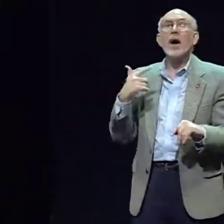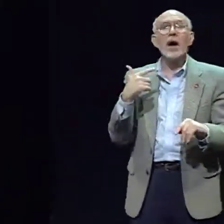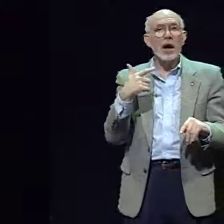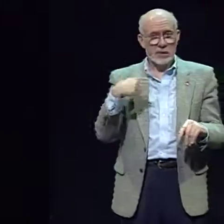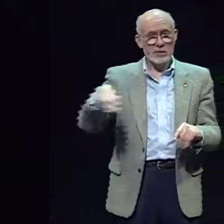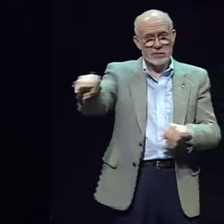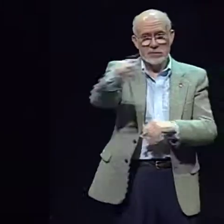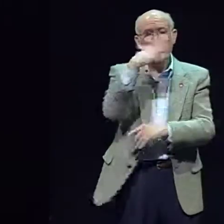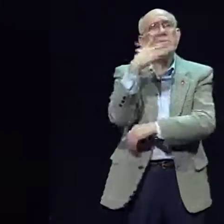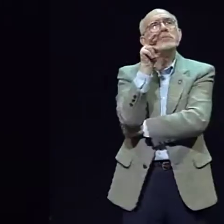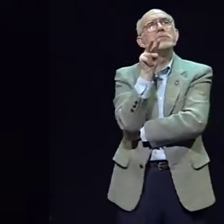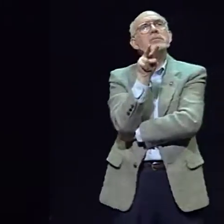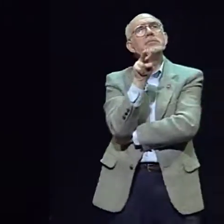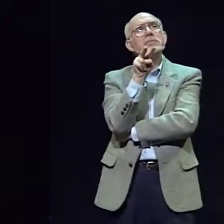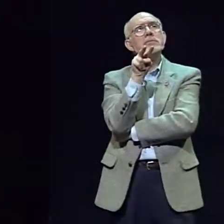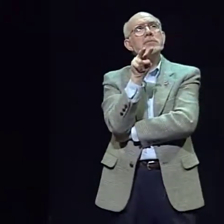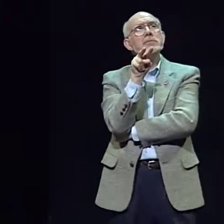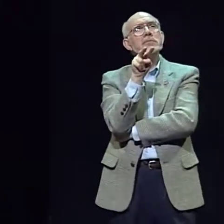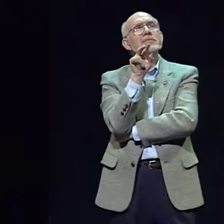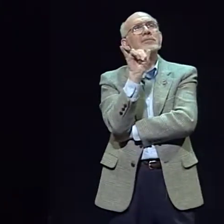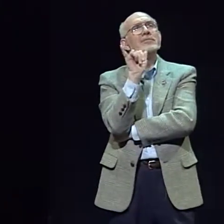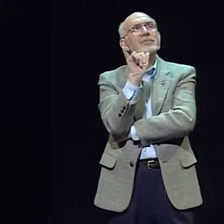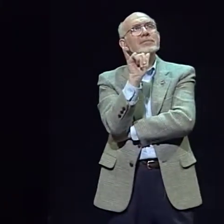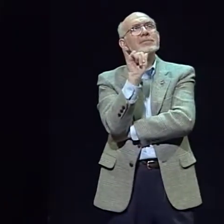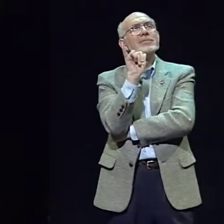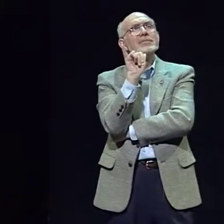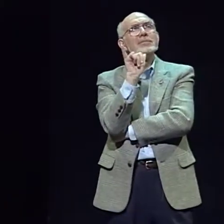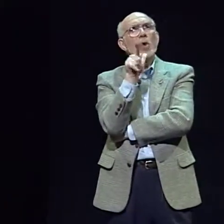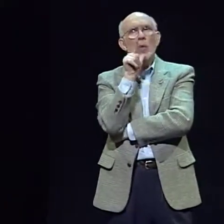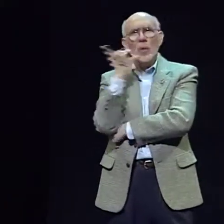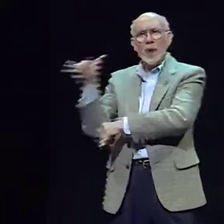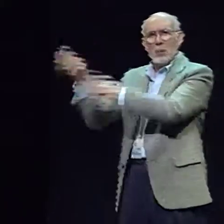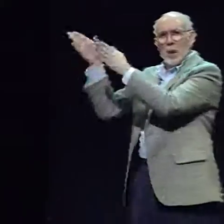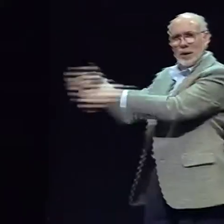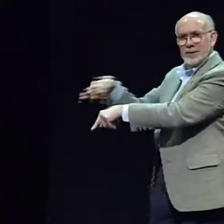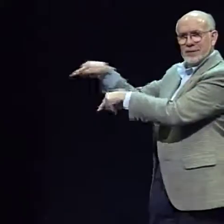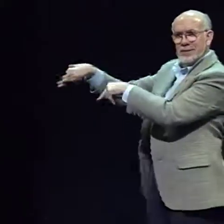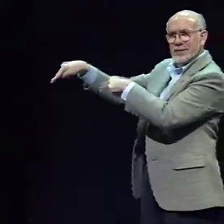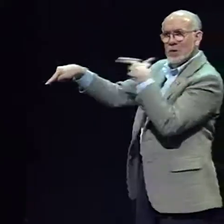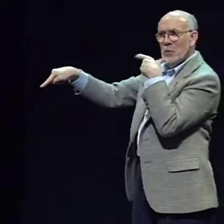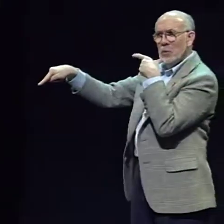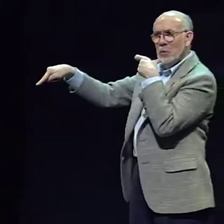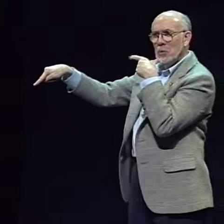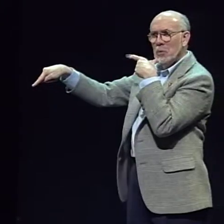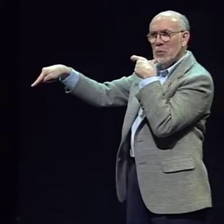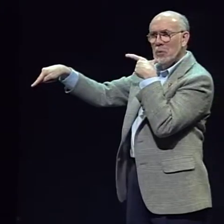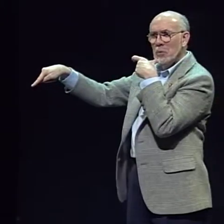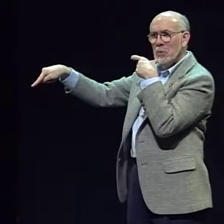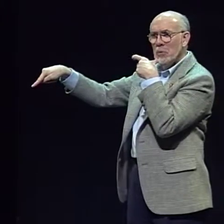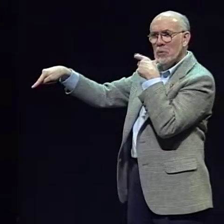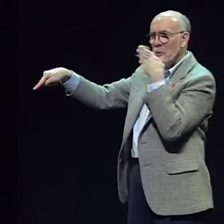AND THEN THERE WAS SUDDEN SILENCE, AND MANY OF US IN THE AUDIENCE SAT THERE, WATCHED THAT.